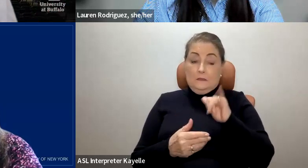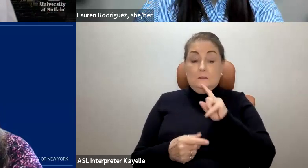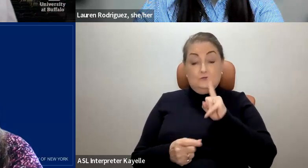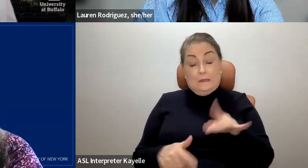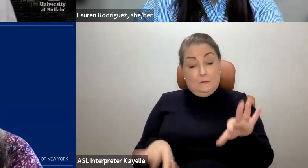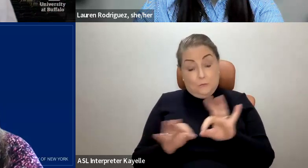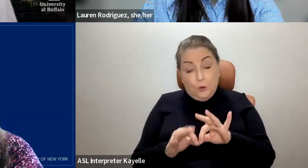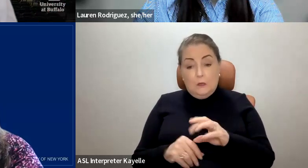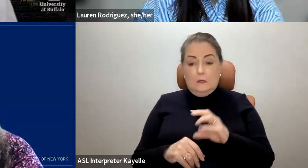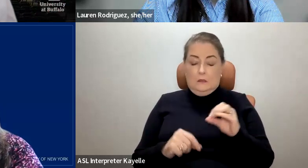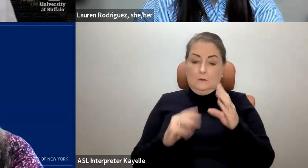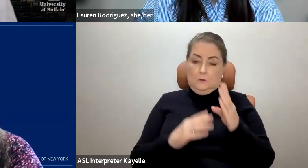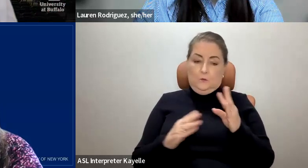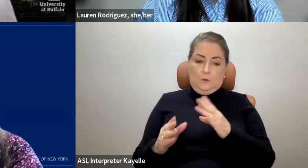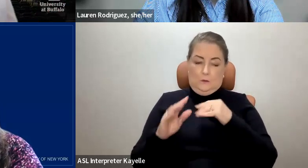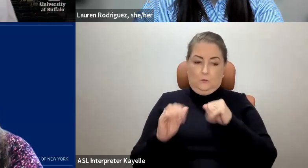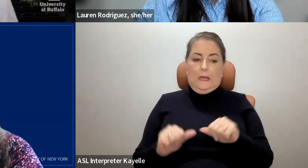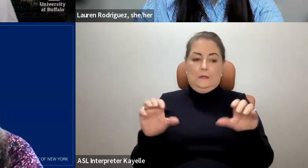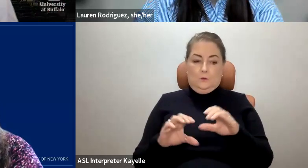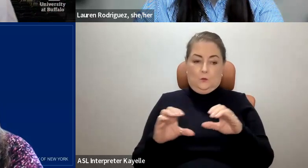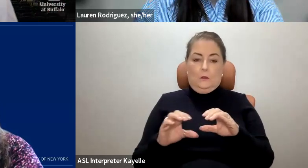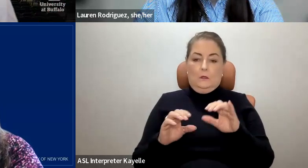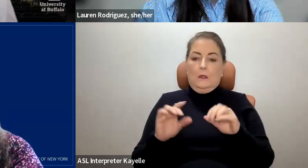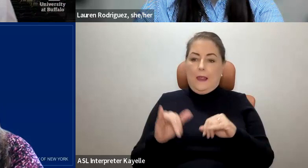think there are ways that we can do this. That would make our